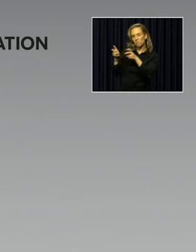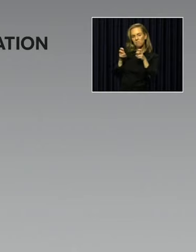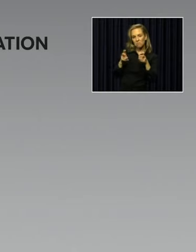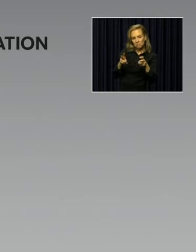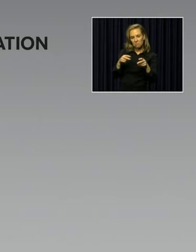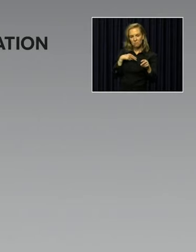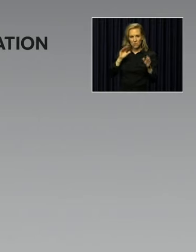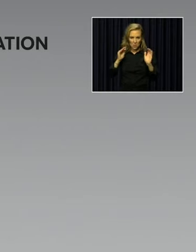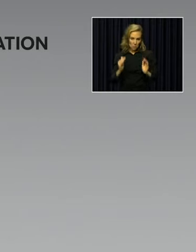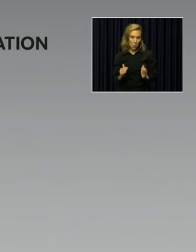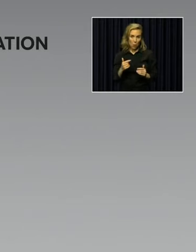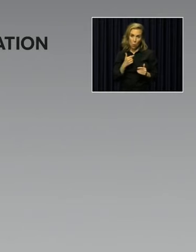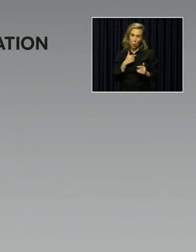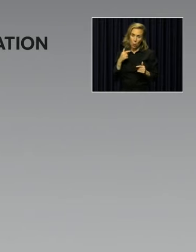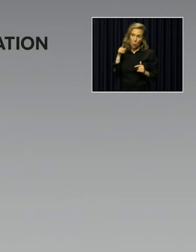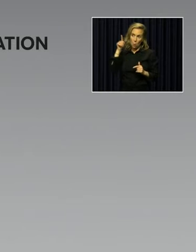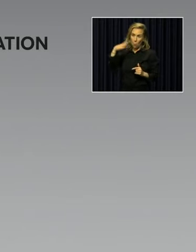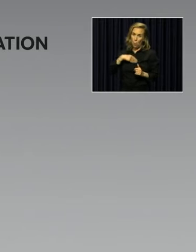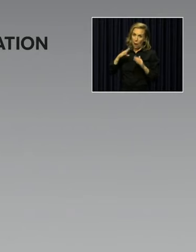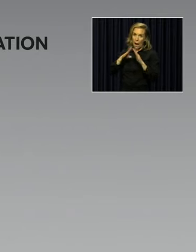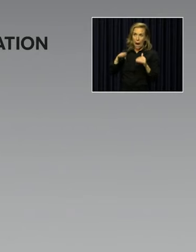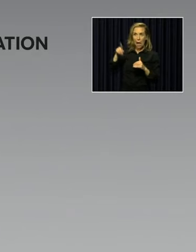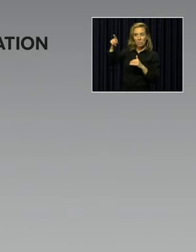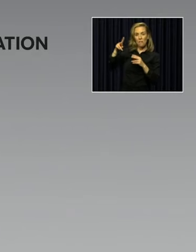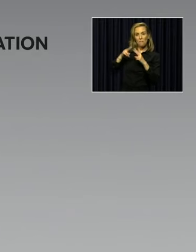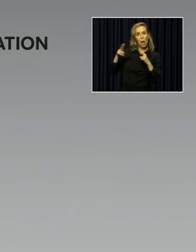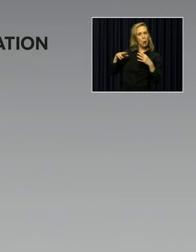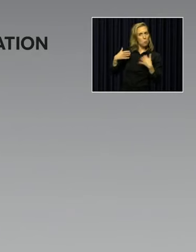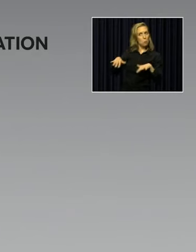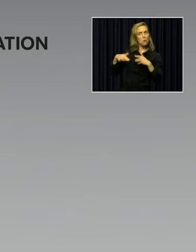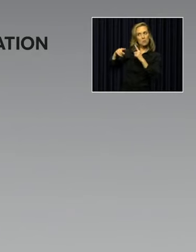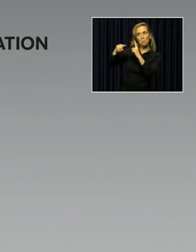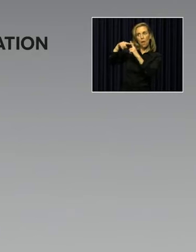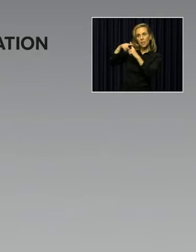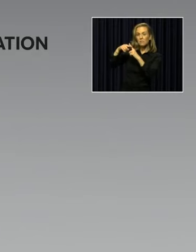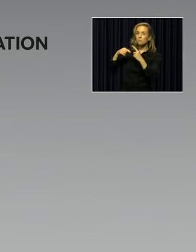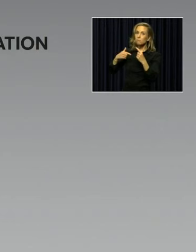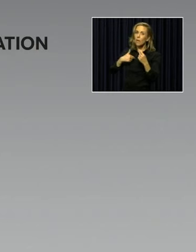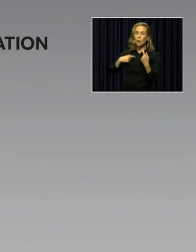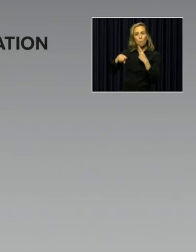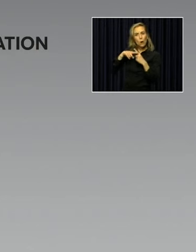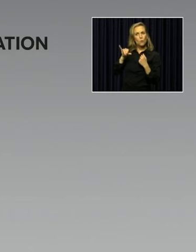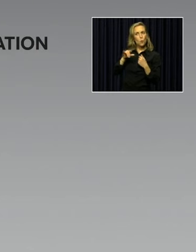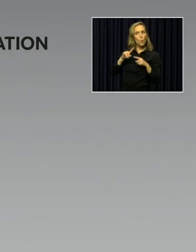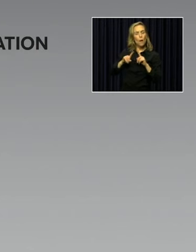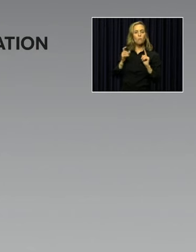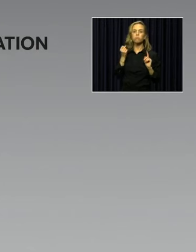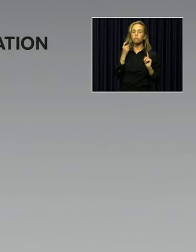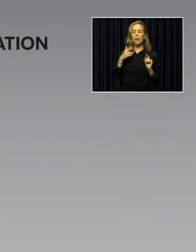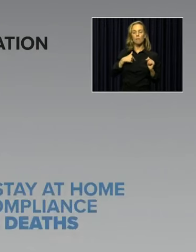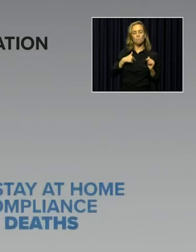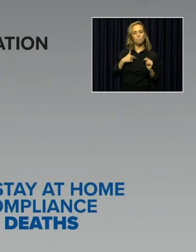COMPLIANCE, AND IN THIS MODELING IT'S THE DIFFERENCE IN 11,000